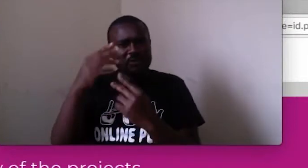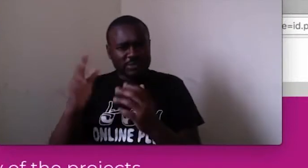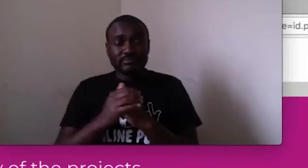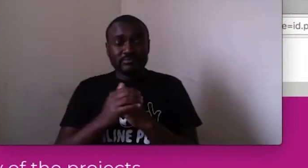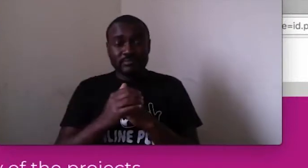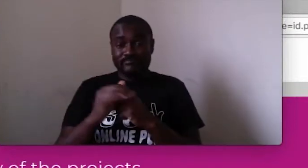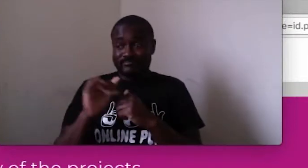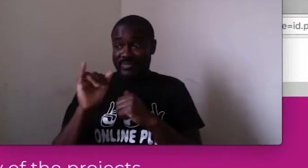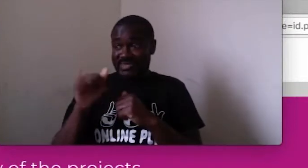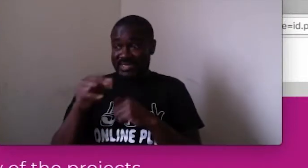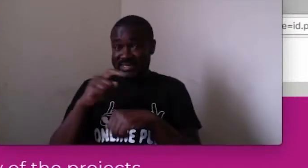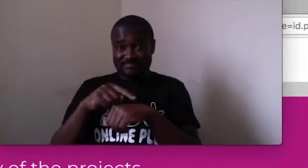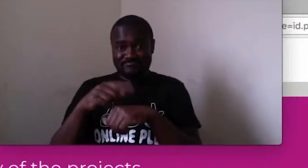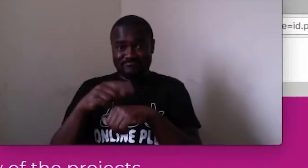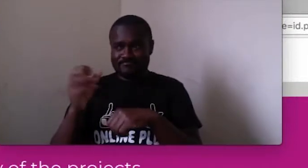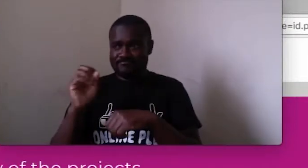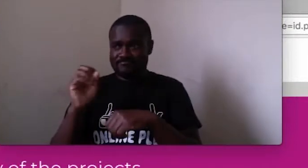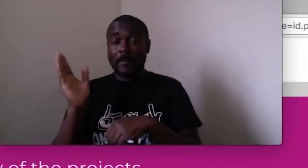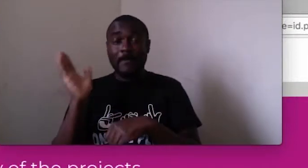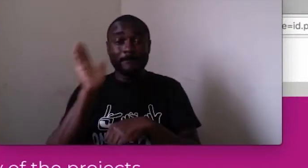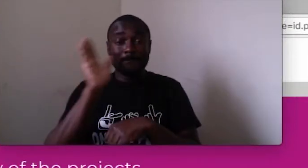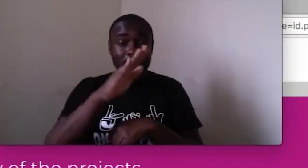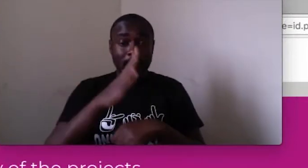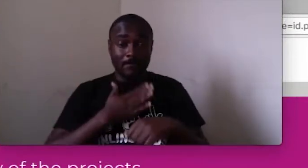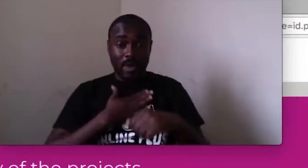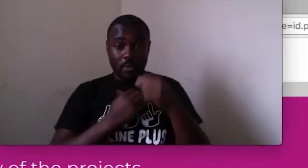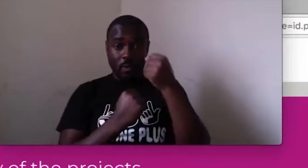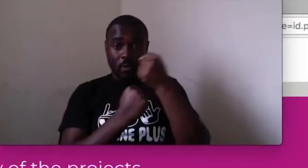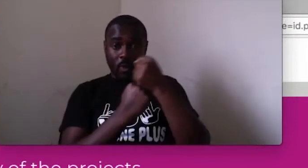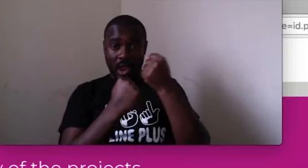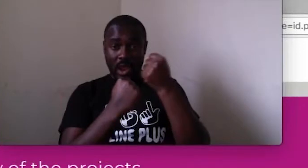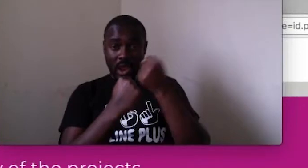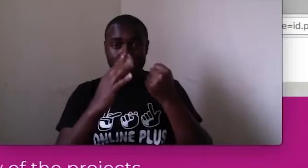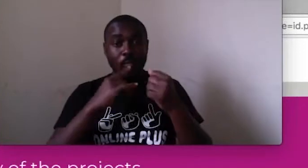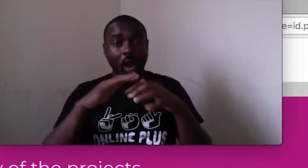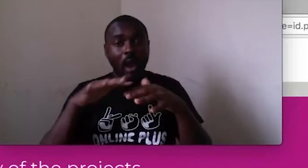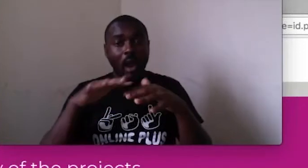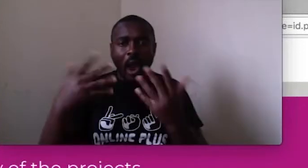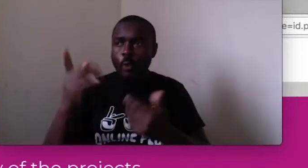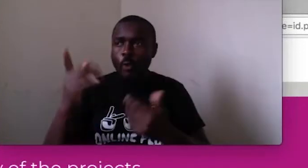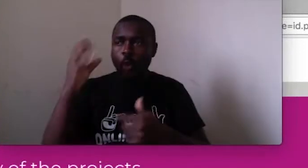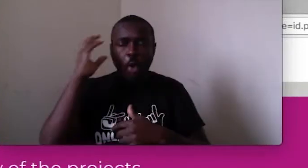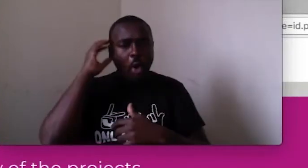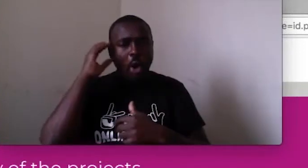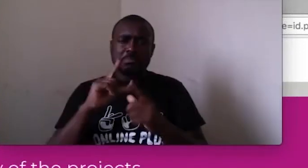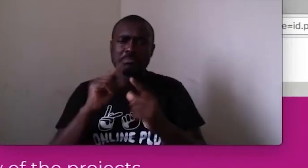and maths as well So that helped me to relate to all the college studies